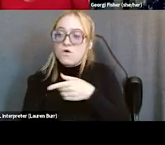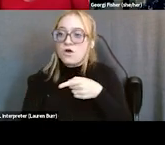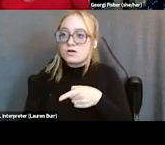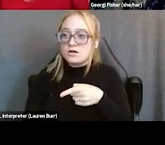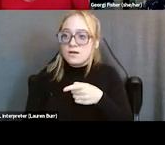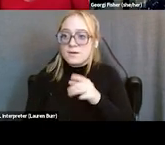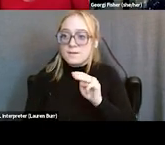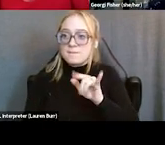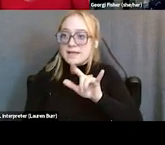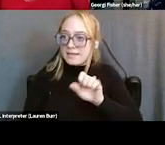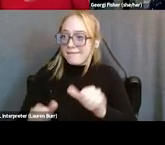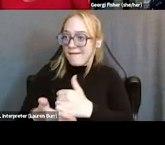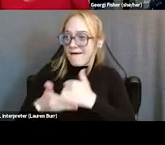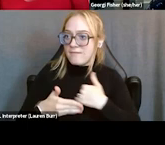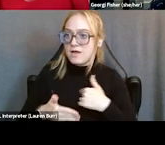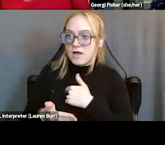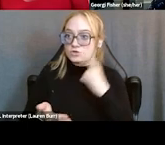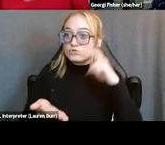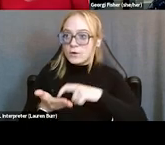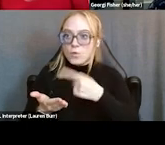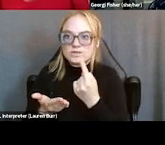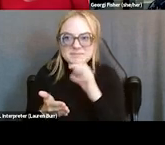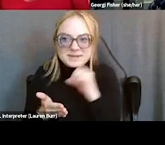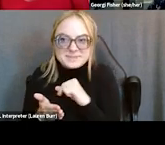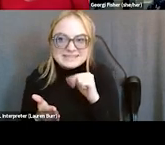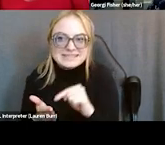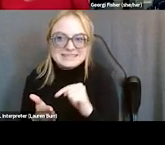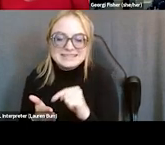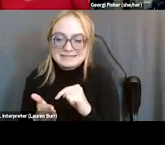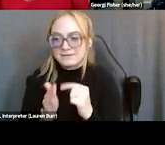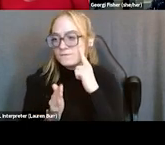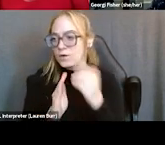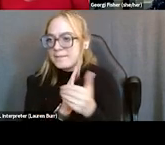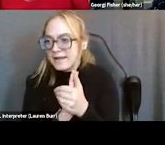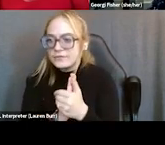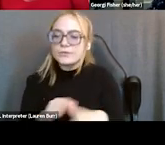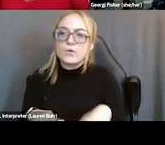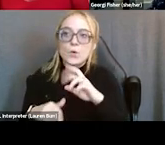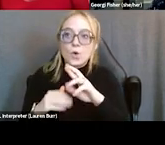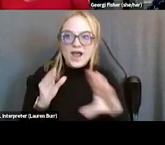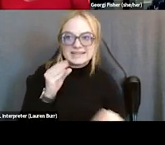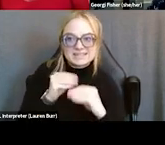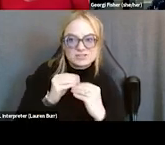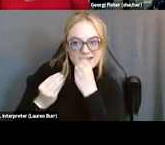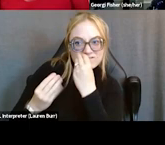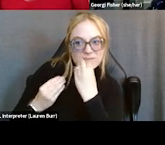she can help us recognize if there's something that we missed with the application package, there's additional information they need on the front end